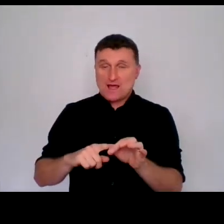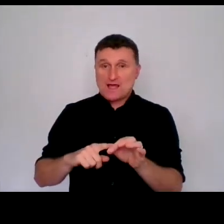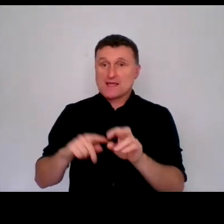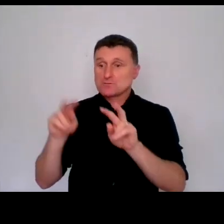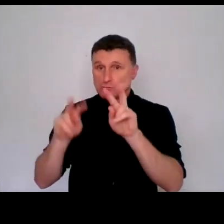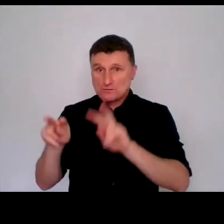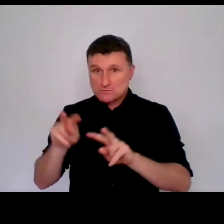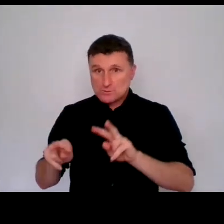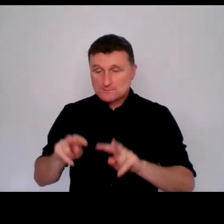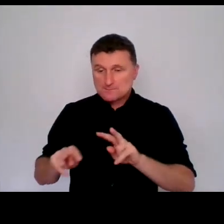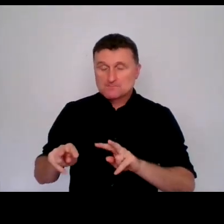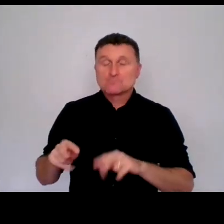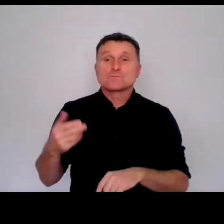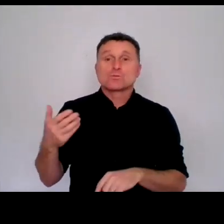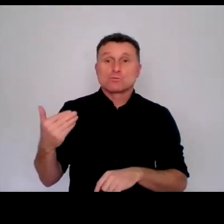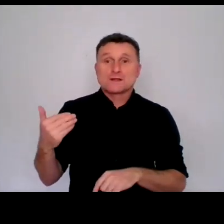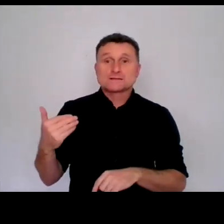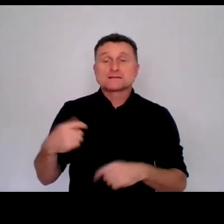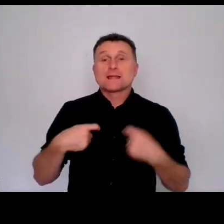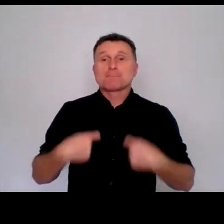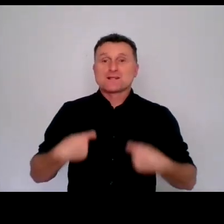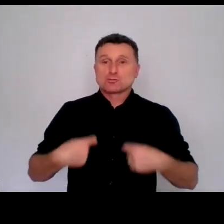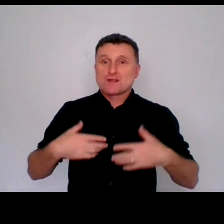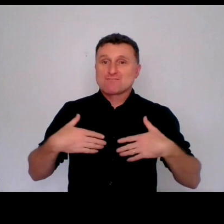health survey results and the work required as part of the Mahi